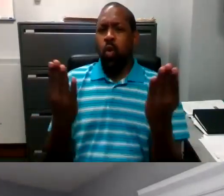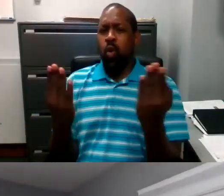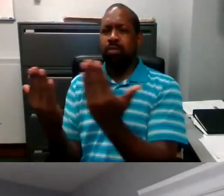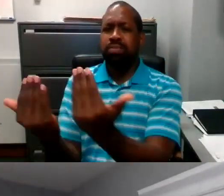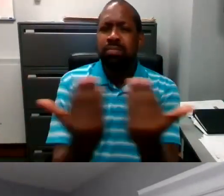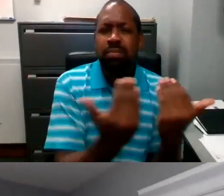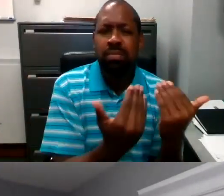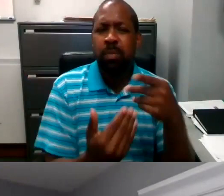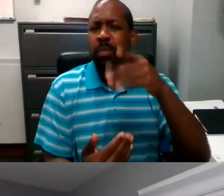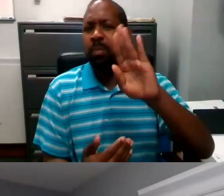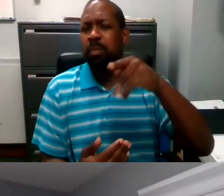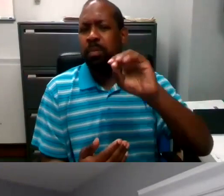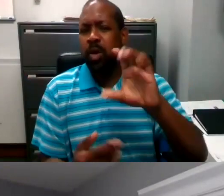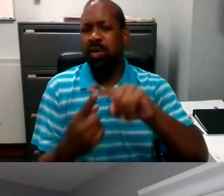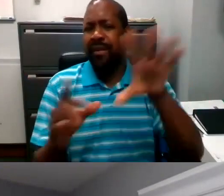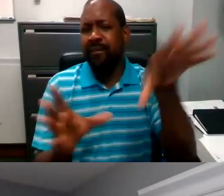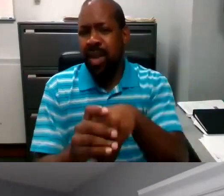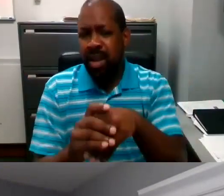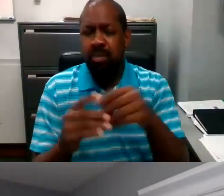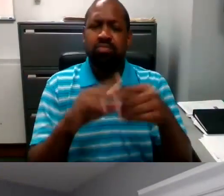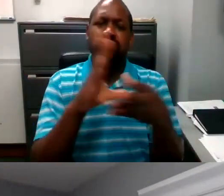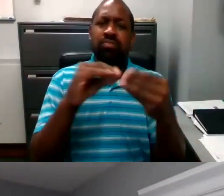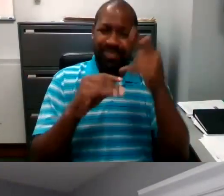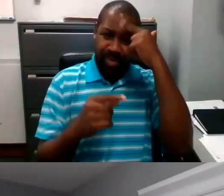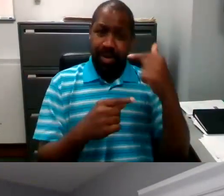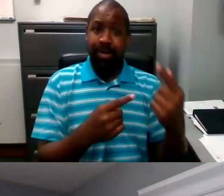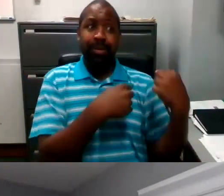WE WANT TO HEAR THOSE EXPERIENCES, WHAT THE HISTORY IN RHODE ISLAND FOR THEM HAS BEEN LIKE.